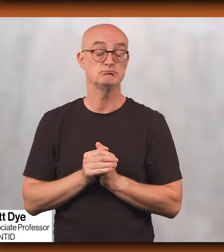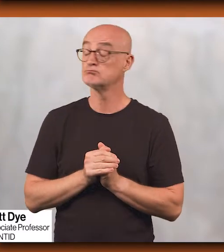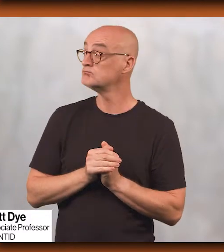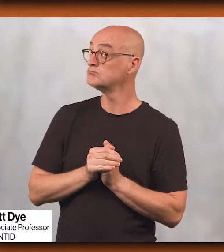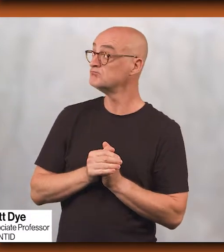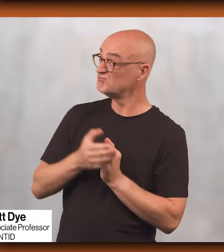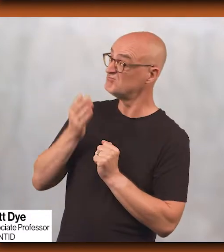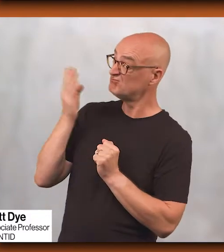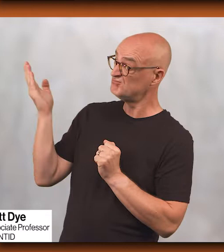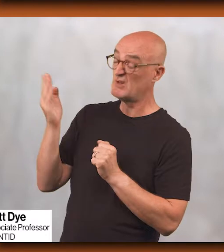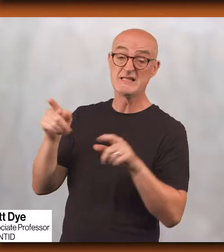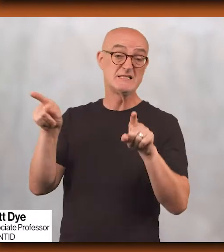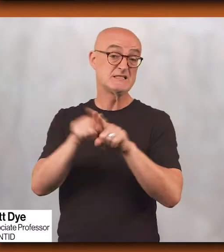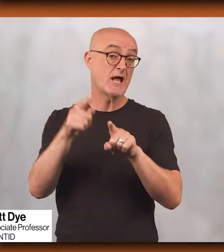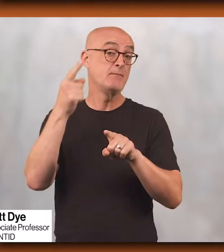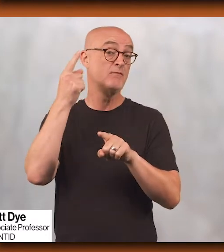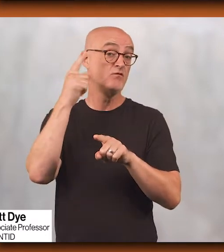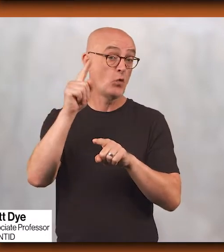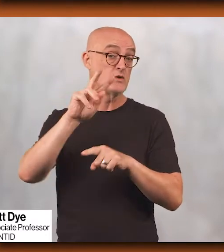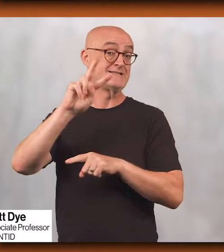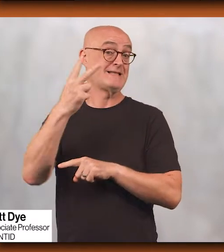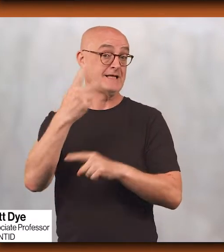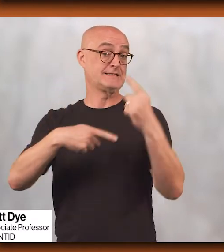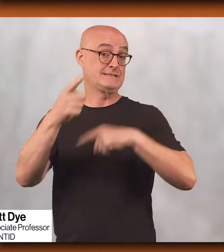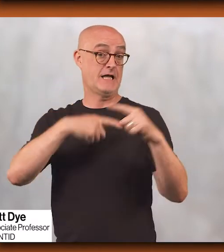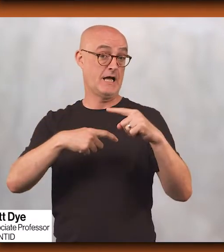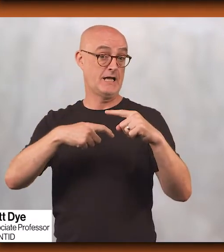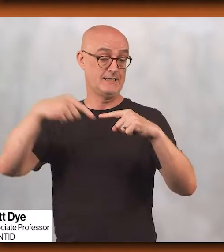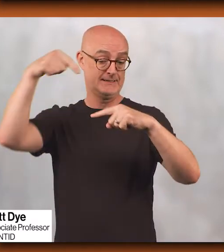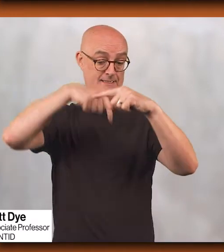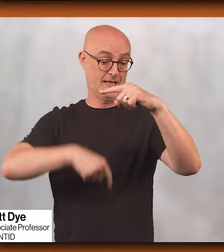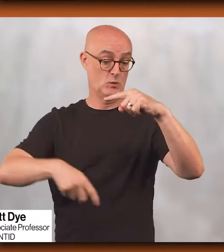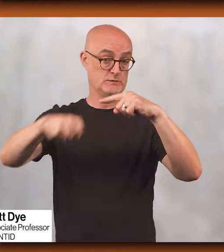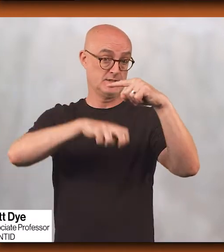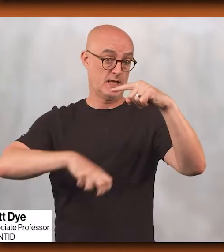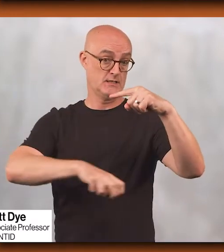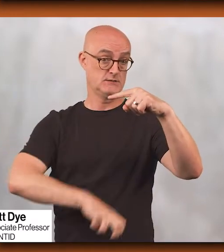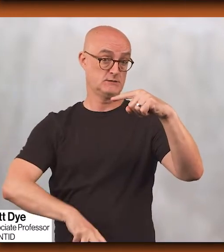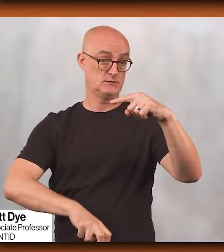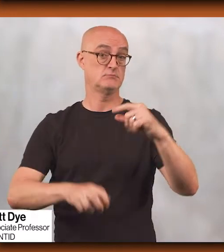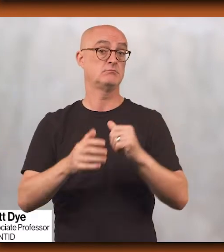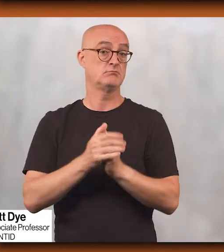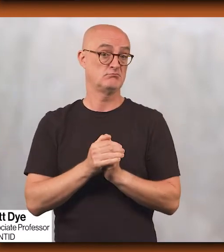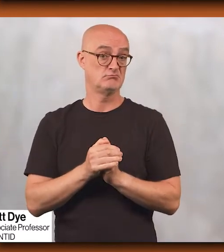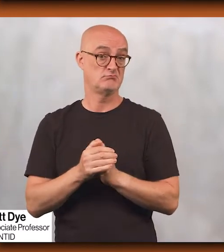We can also look at the same plots for "down the stairs." On the left we have the trajectories of the left and right wrists,